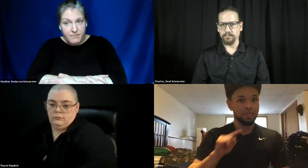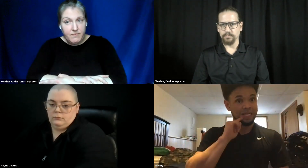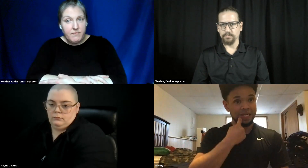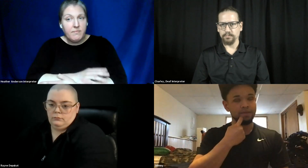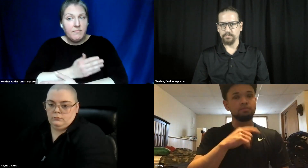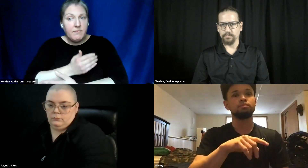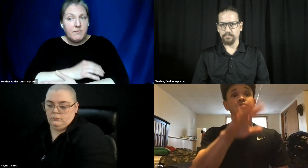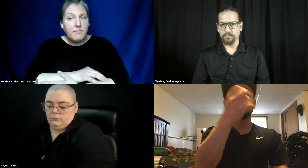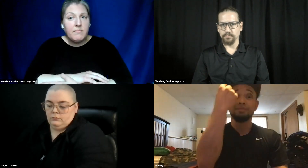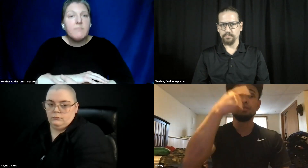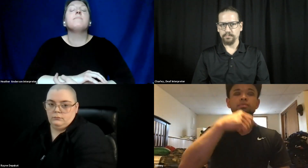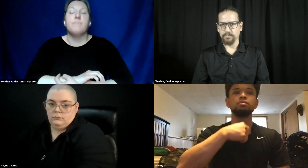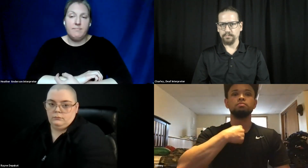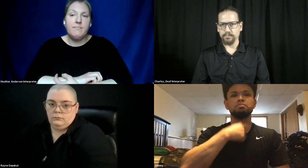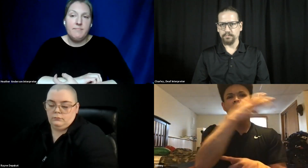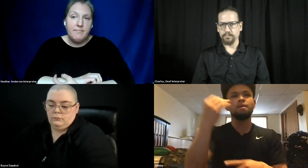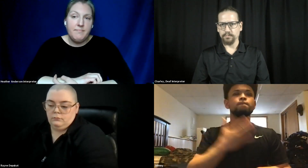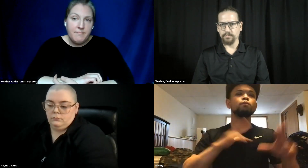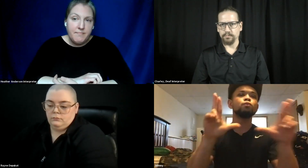So I had a meeting back on May six.